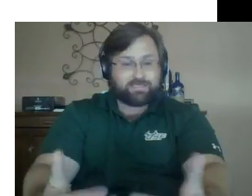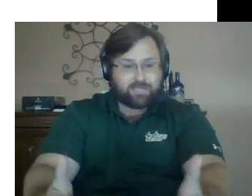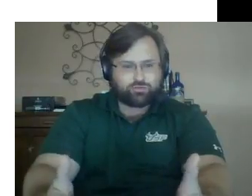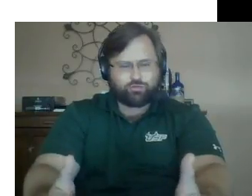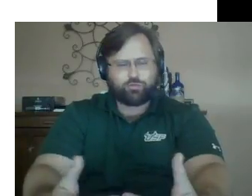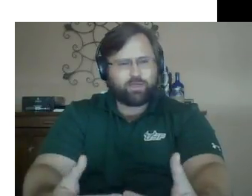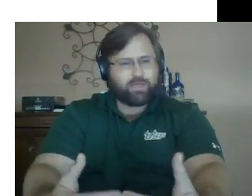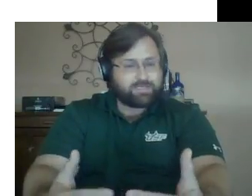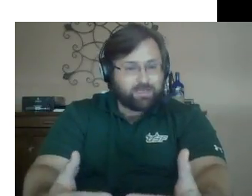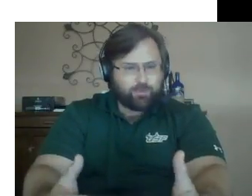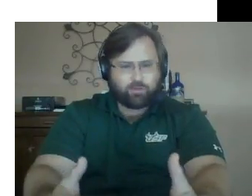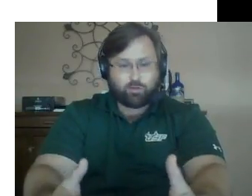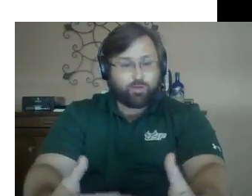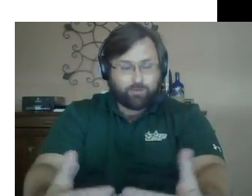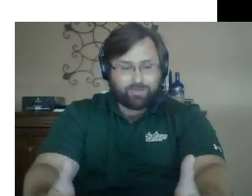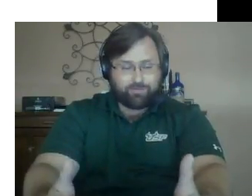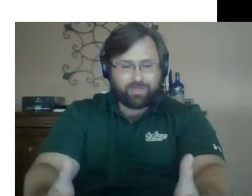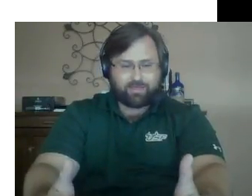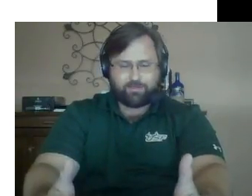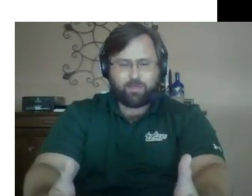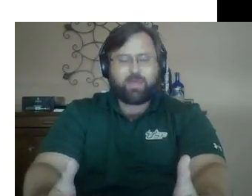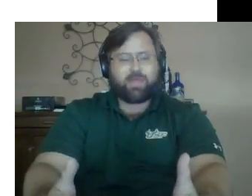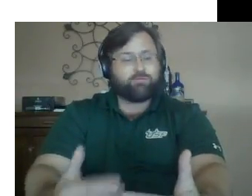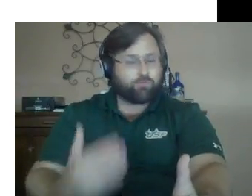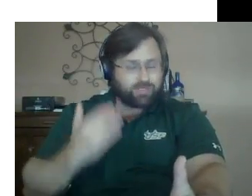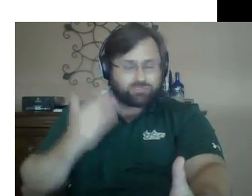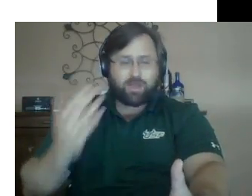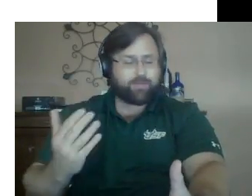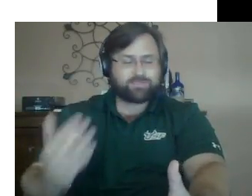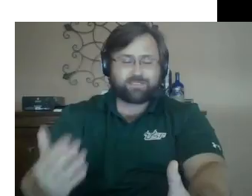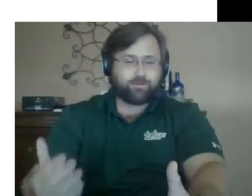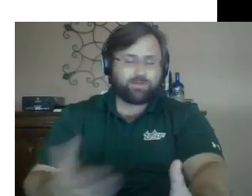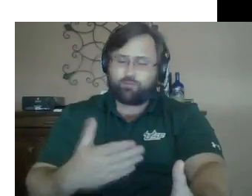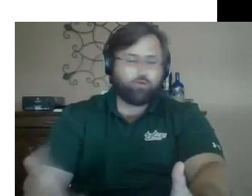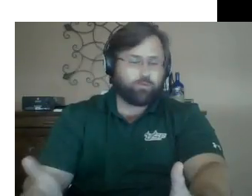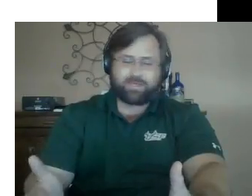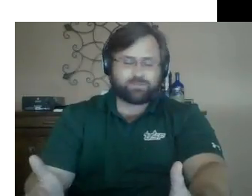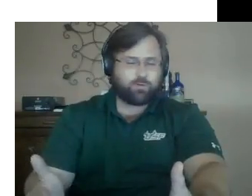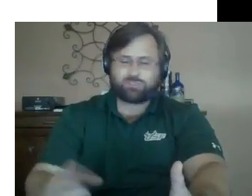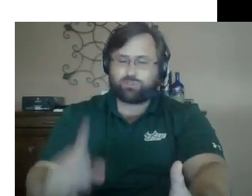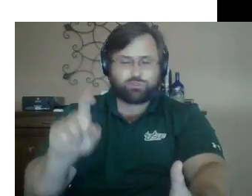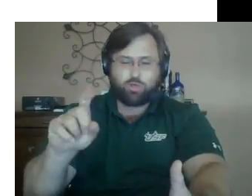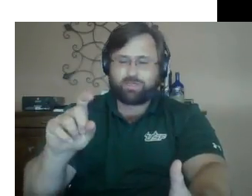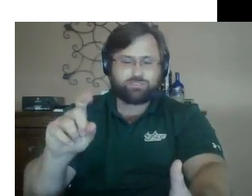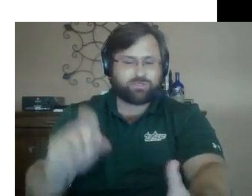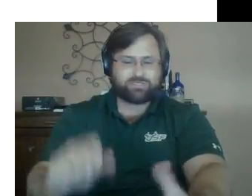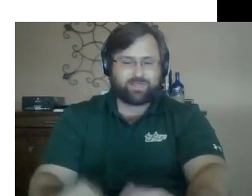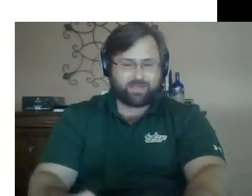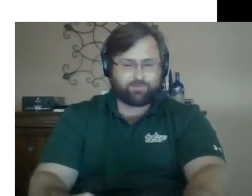is that true is that real could that really be if you've raised your eyebrows clearly then you for me yes no question there's no need to do this at the end of